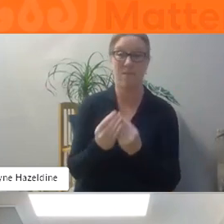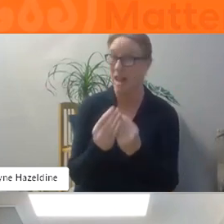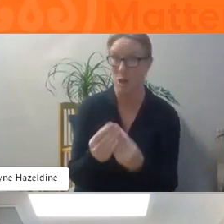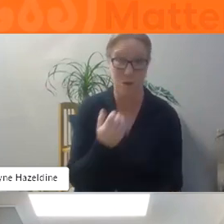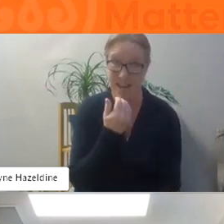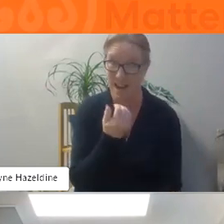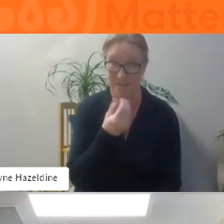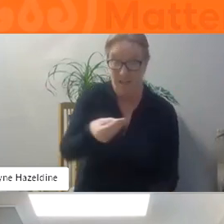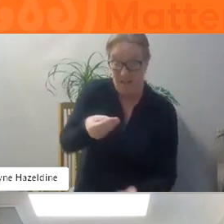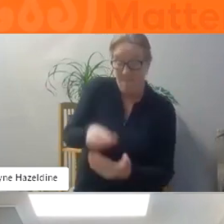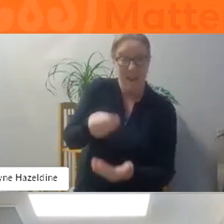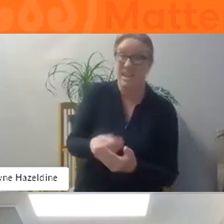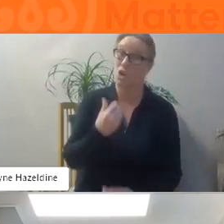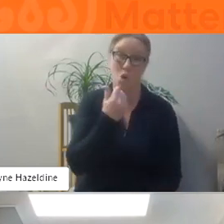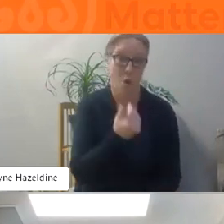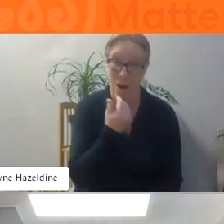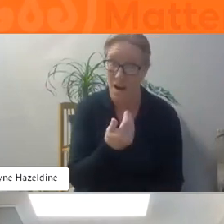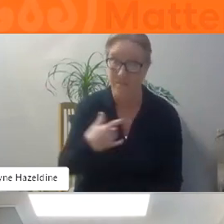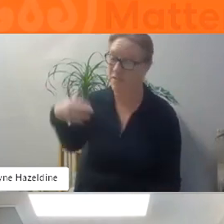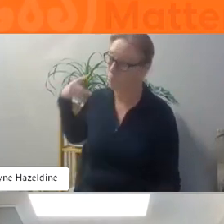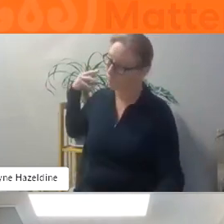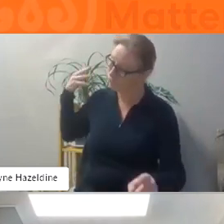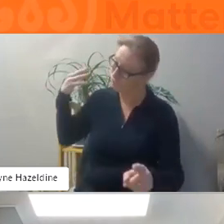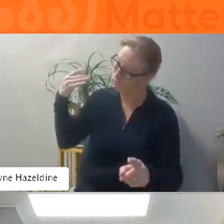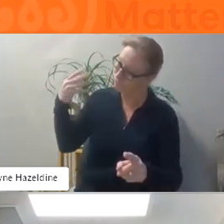for far too long. If we want to change the education system and